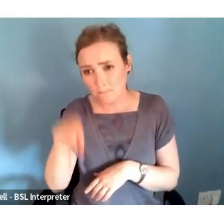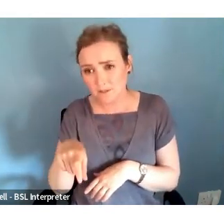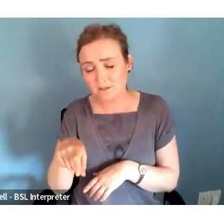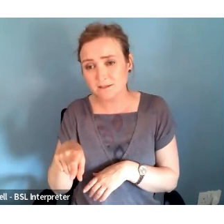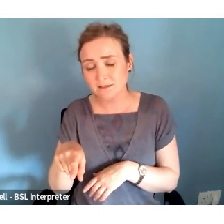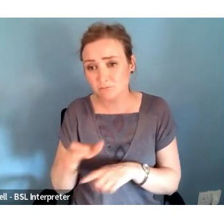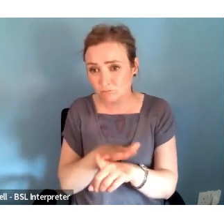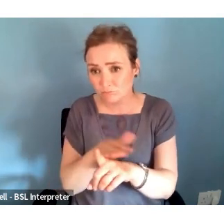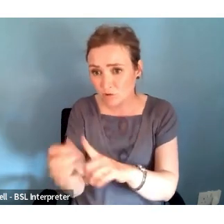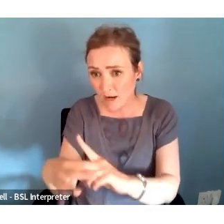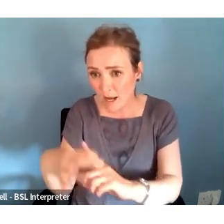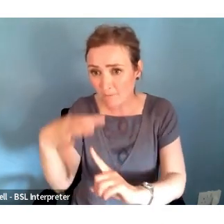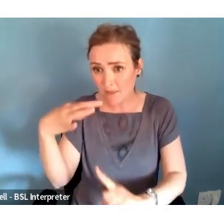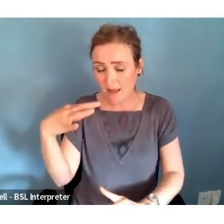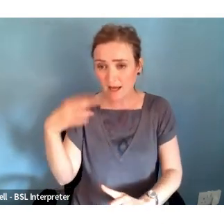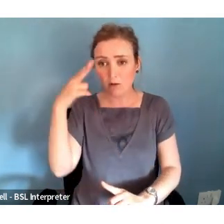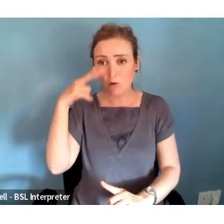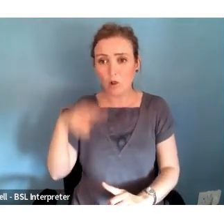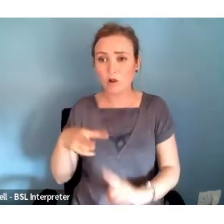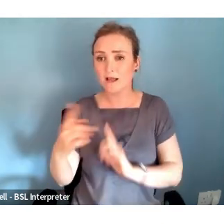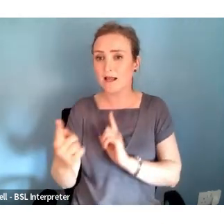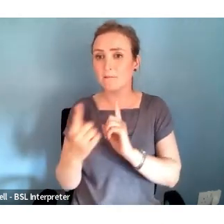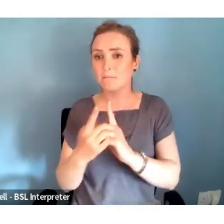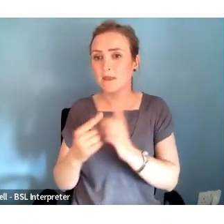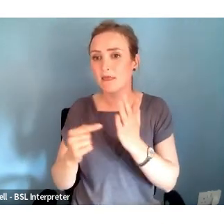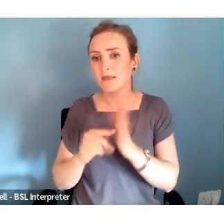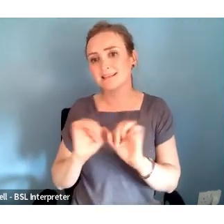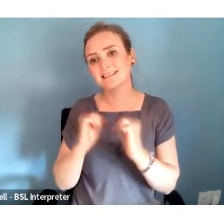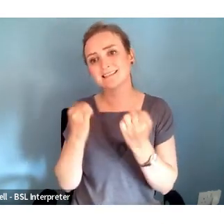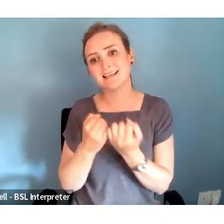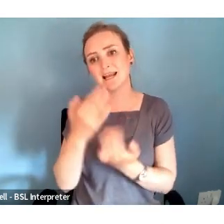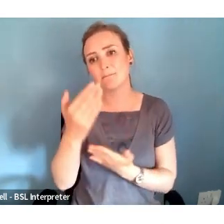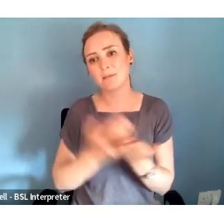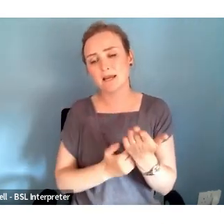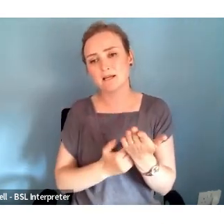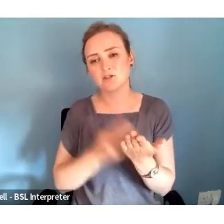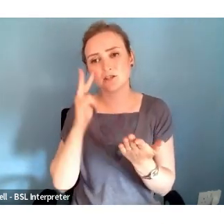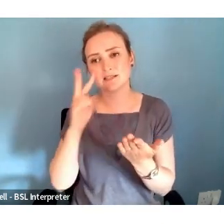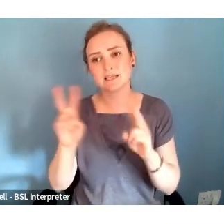was looking at the Meet the Team they could see that